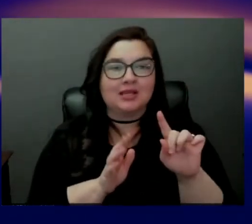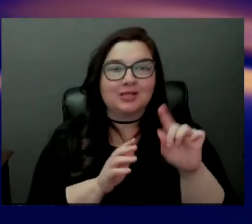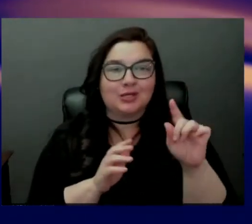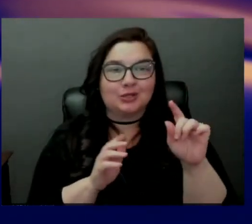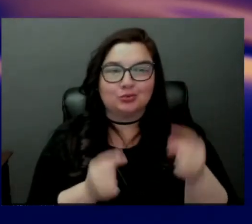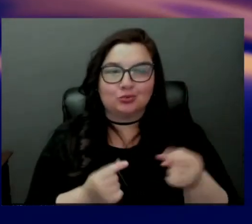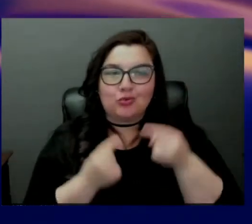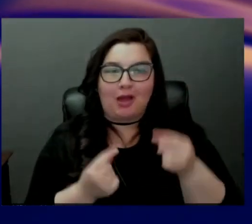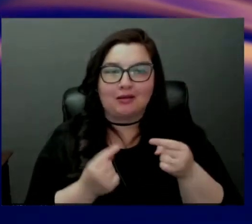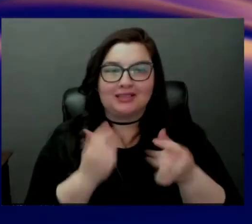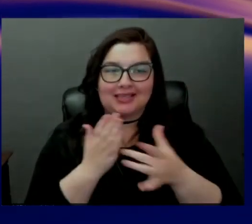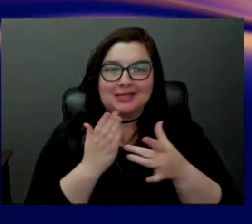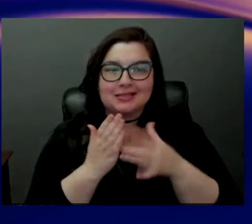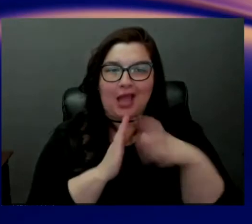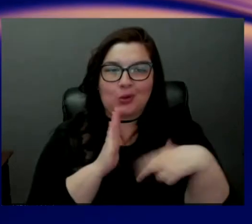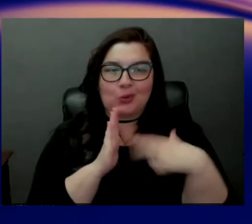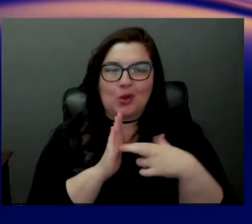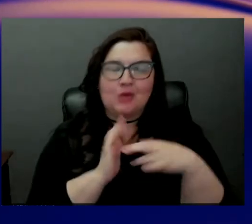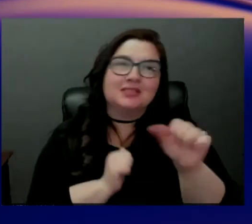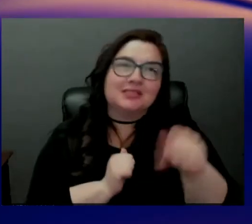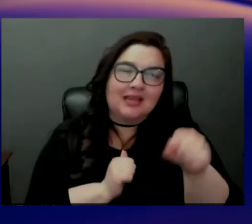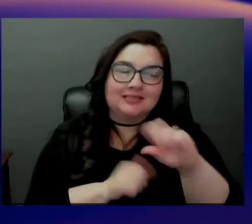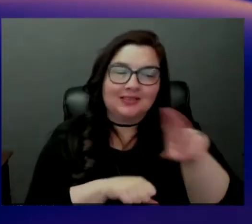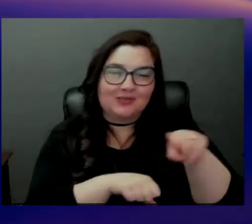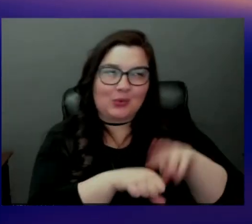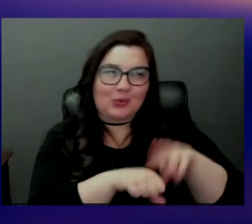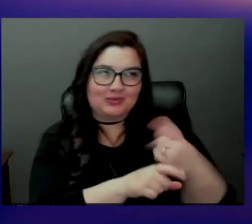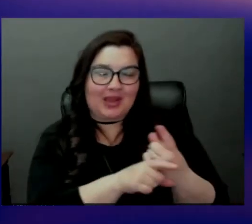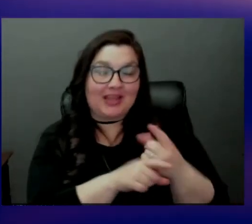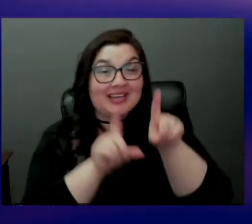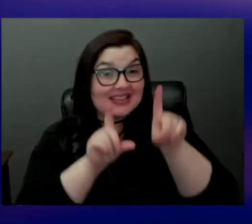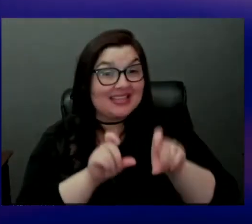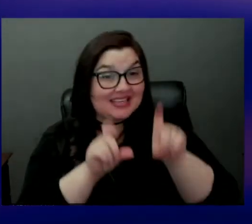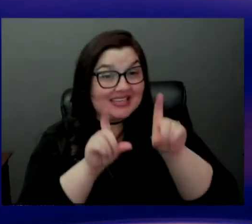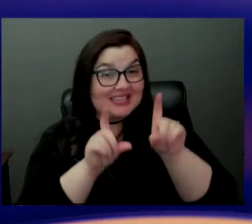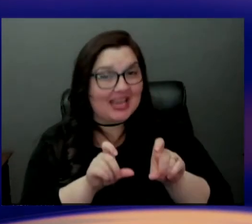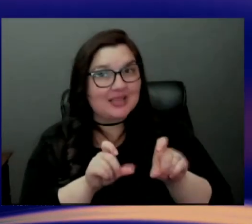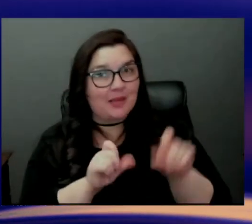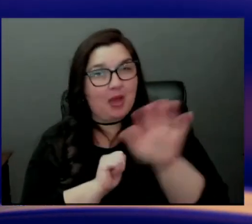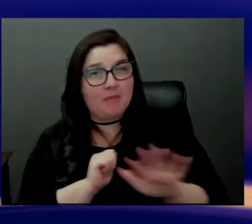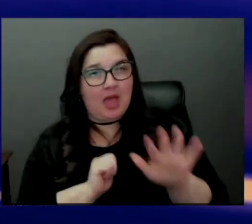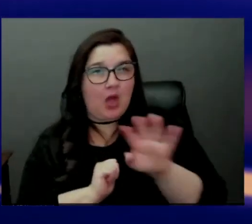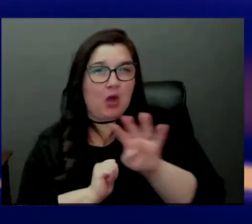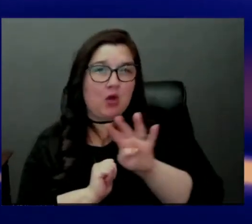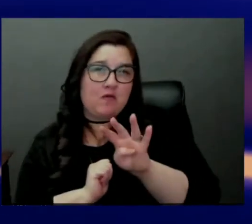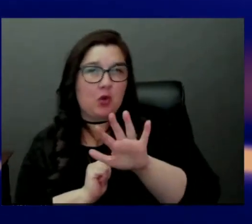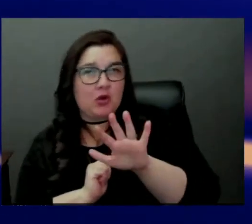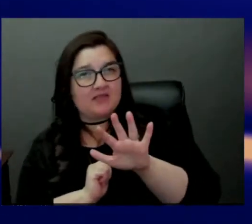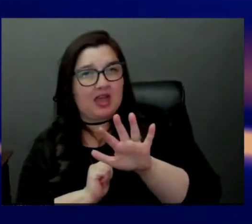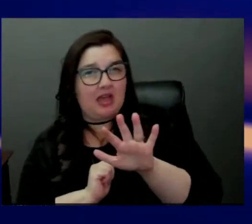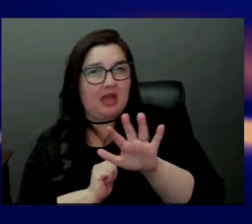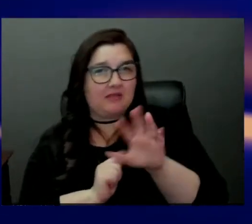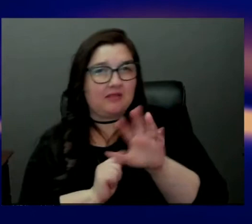And in that vein, the assessments are approximately 45 to 60, multiple choice questions.